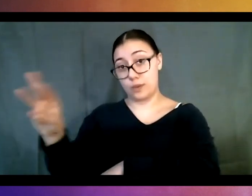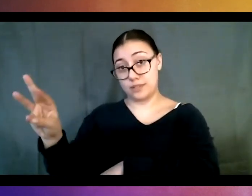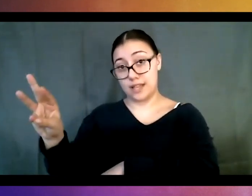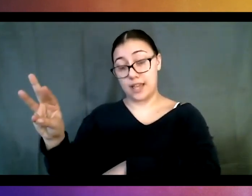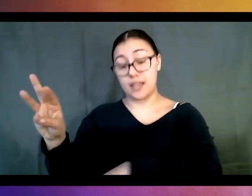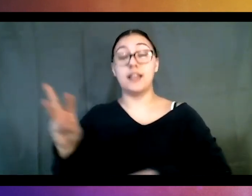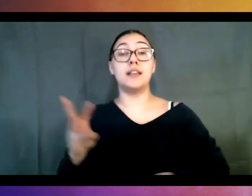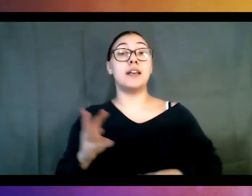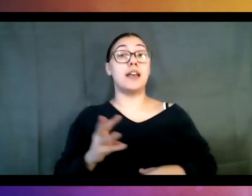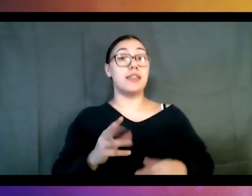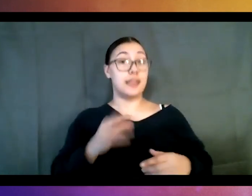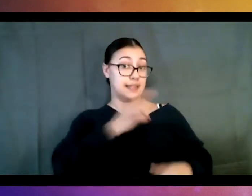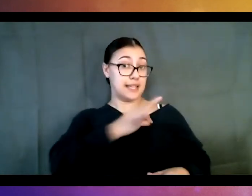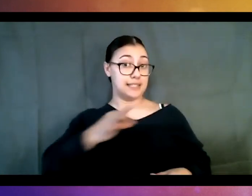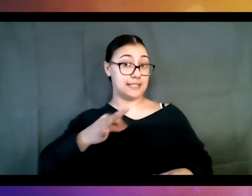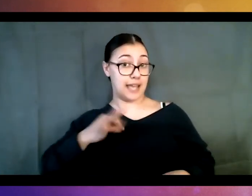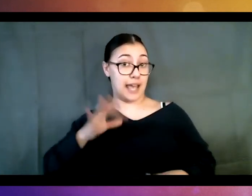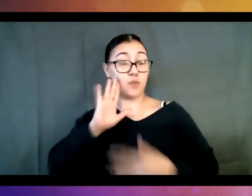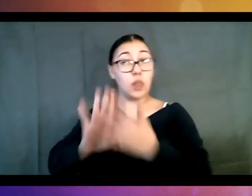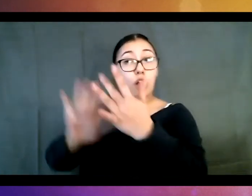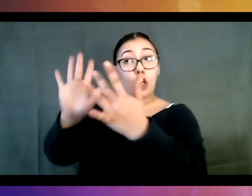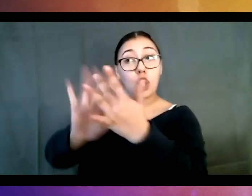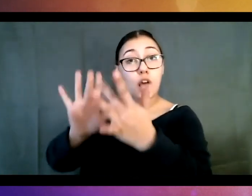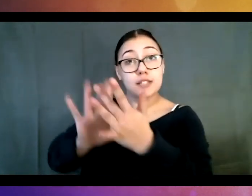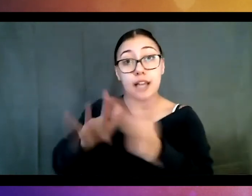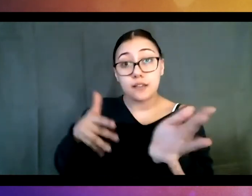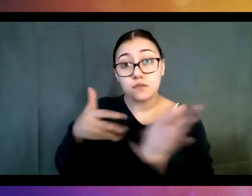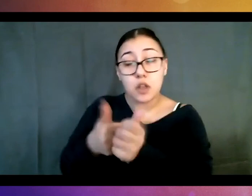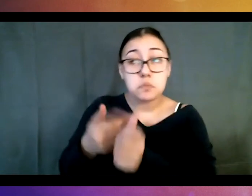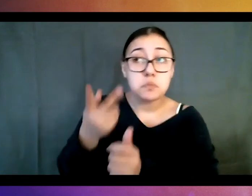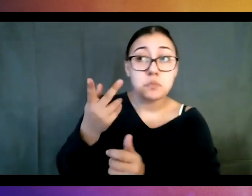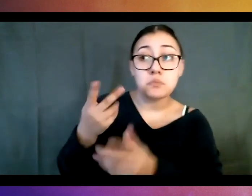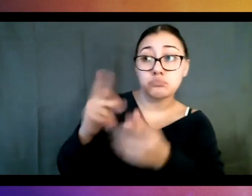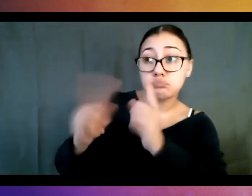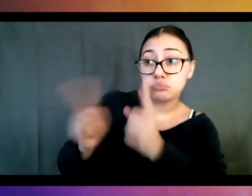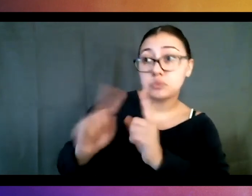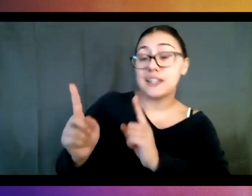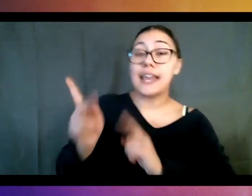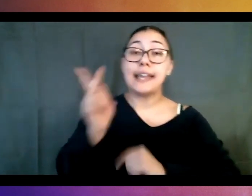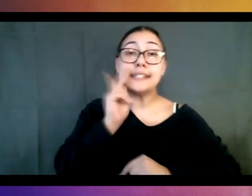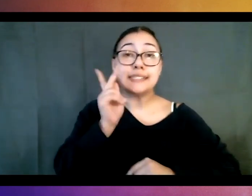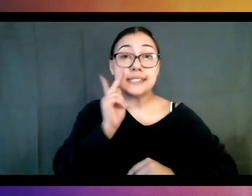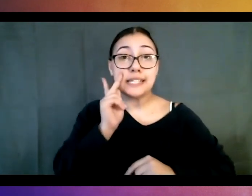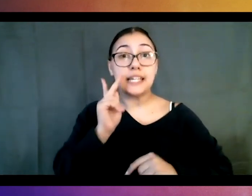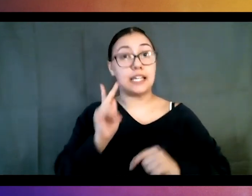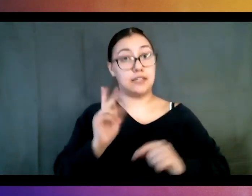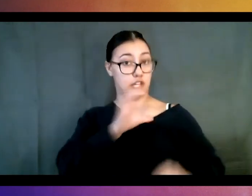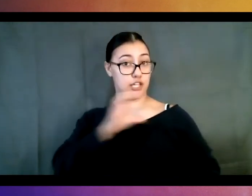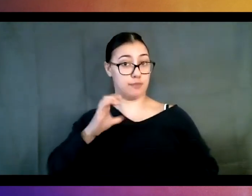to follow up on your intake and ascertain whether your complaint is within the commission's jurisdiction.